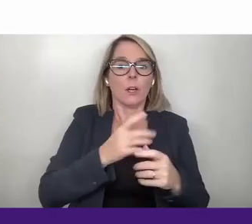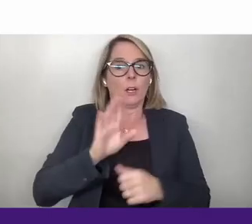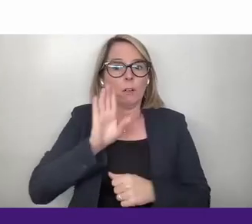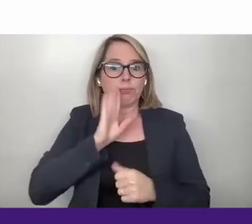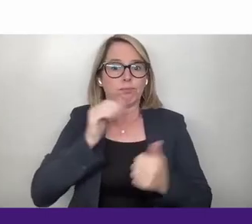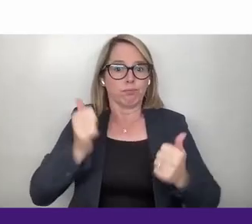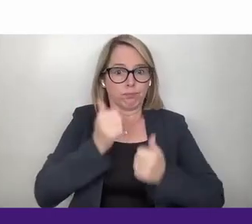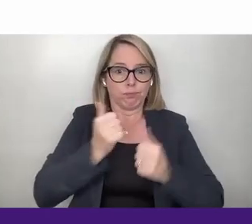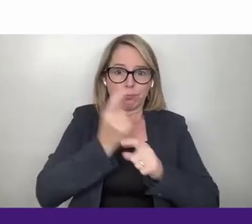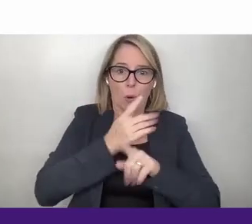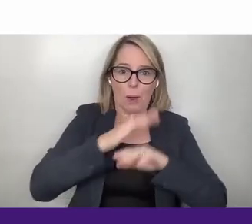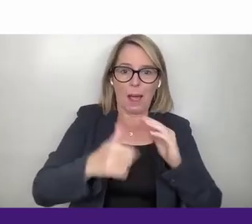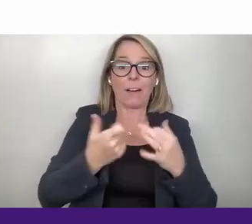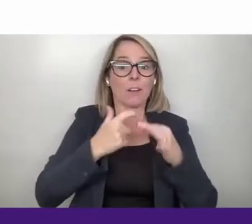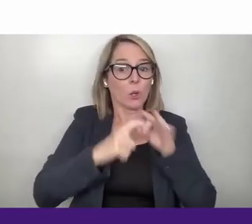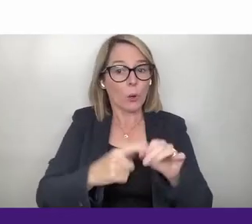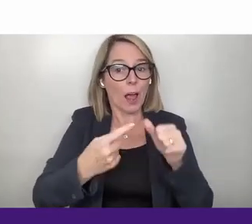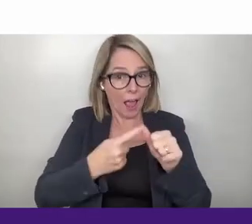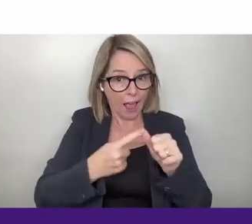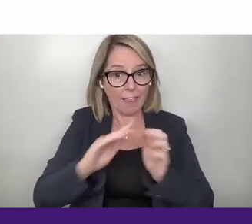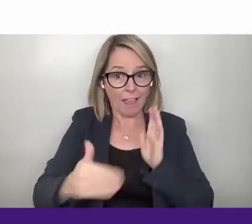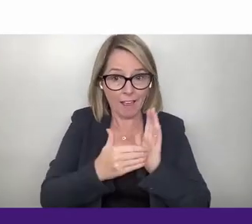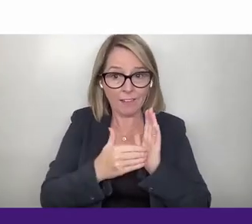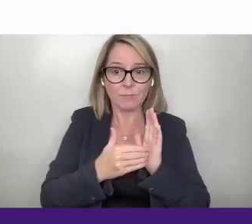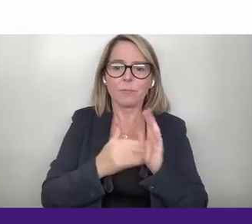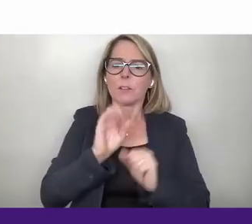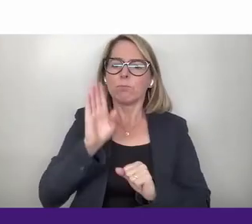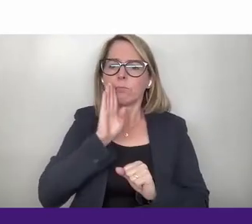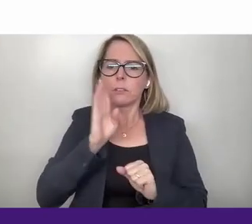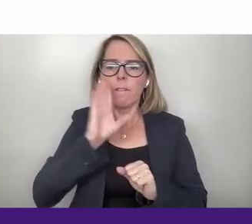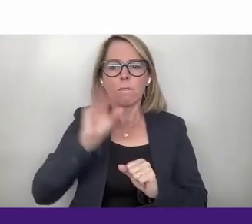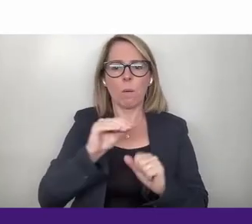Cathy and Catrin will demonstrate some practical examples of small adjustments that make a big